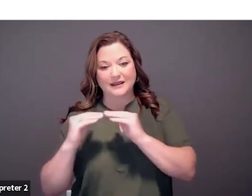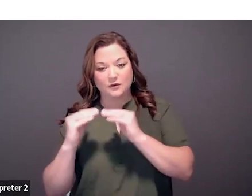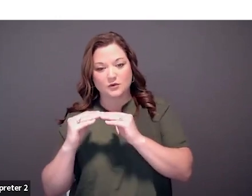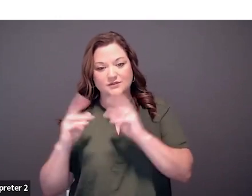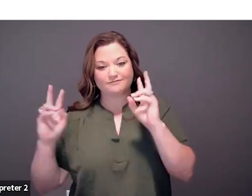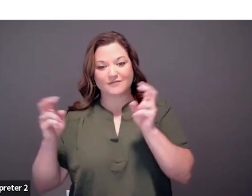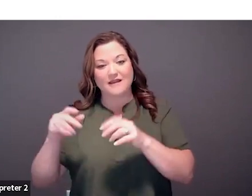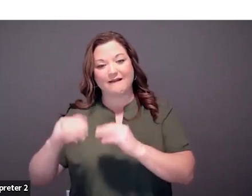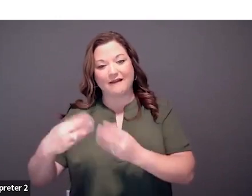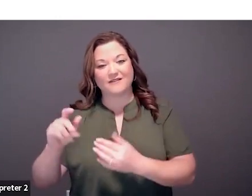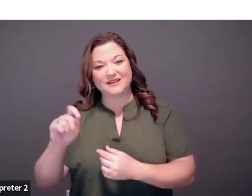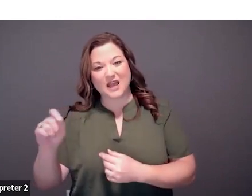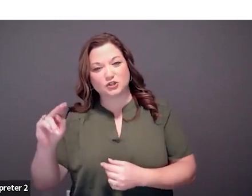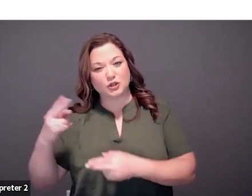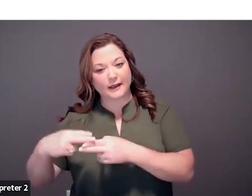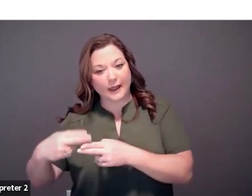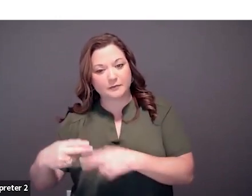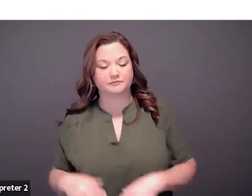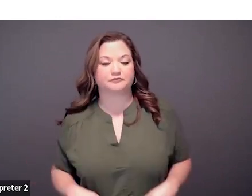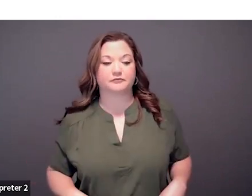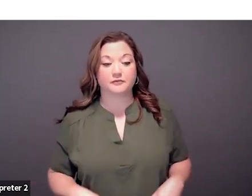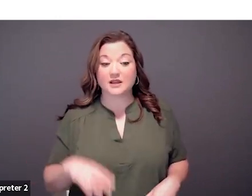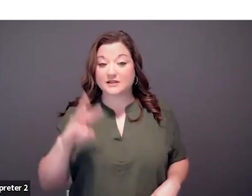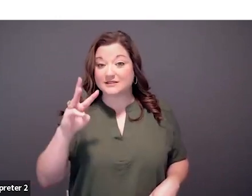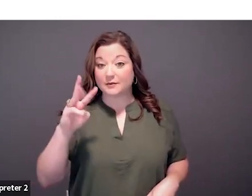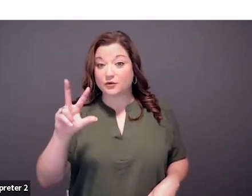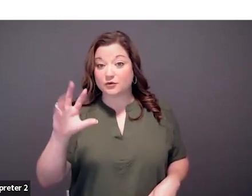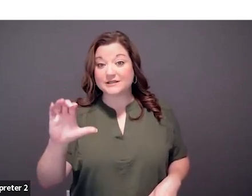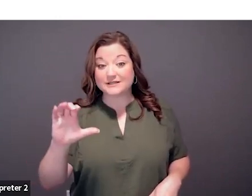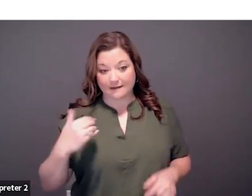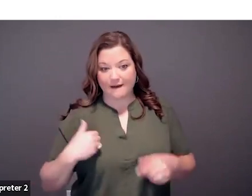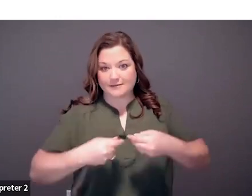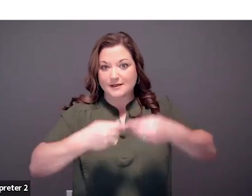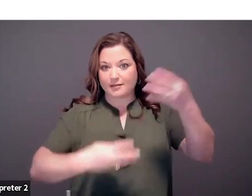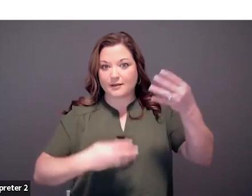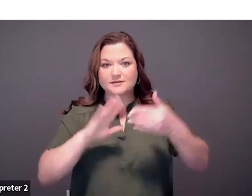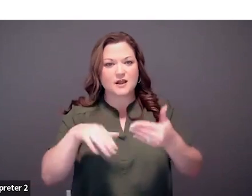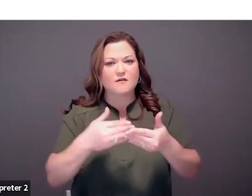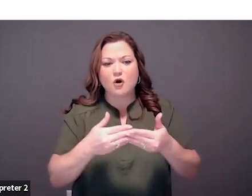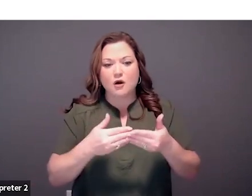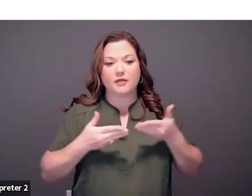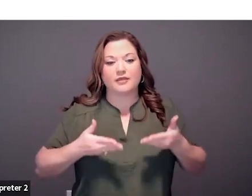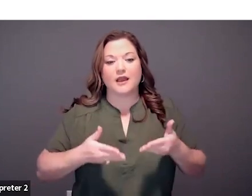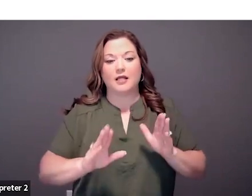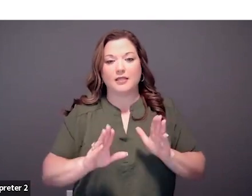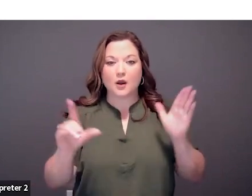W3C has a full list of all of the allowed autocomplete values, and those should be used.